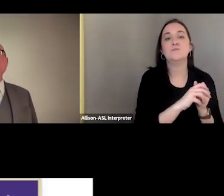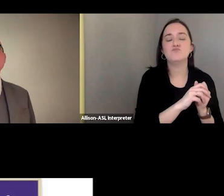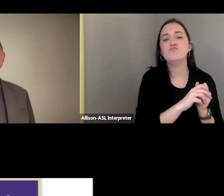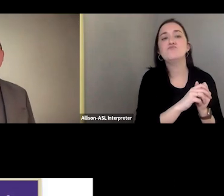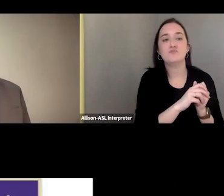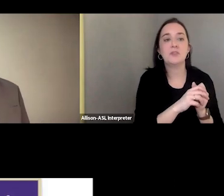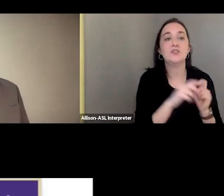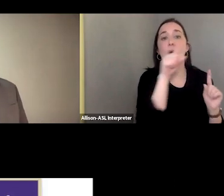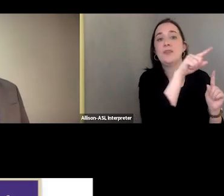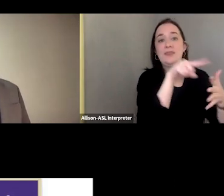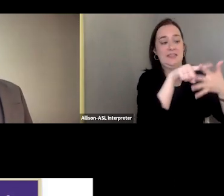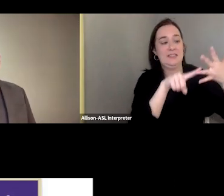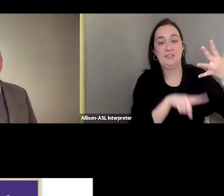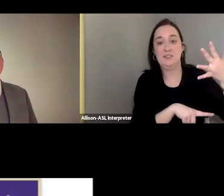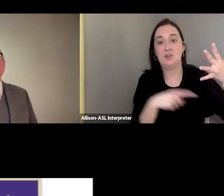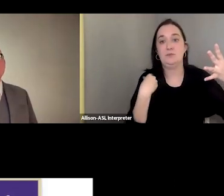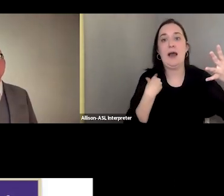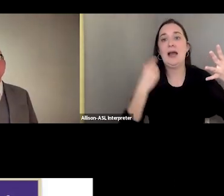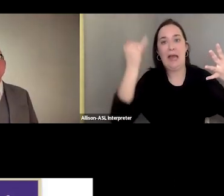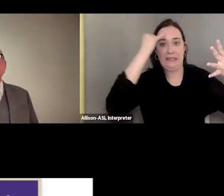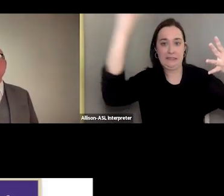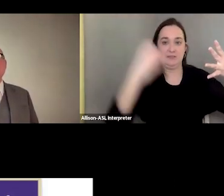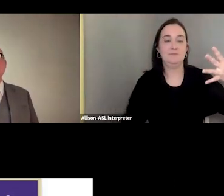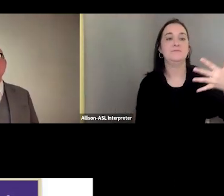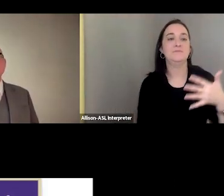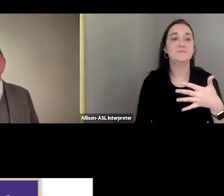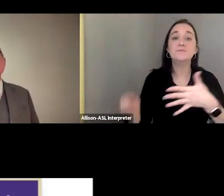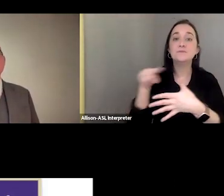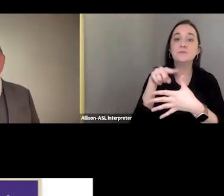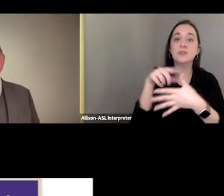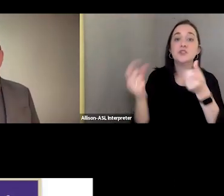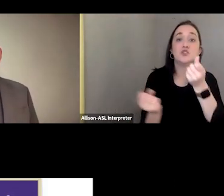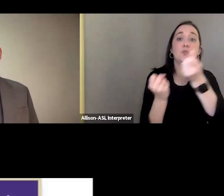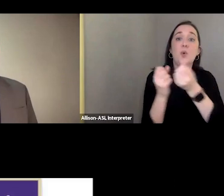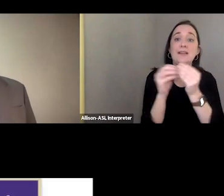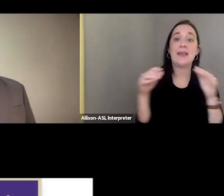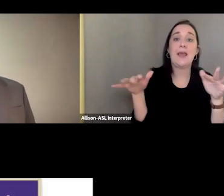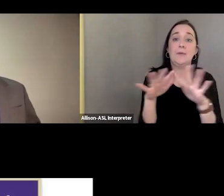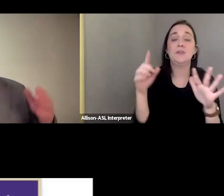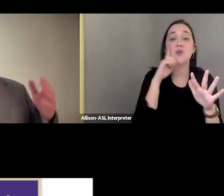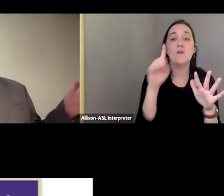These were the five things I could come up with. One is support your campus at expanding the screening programs that probably